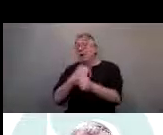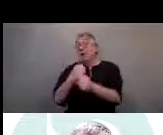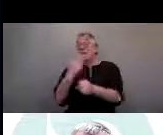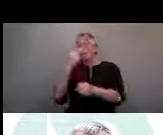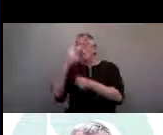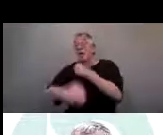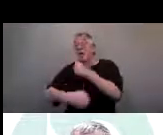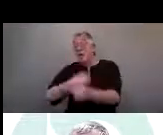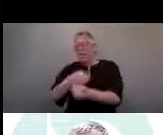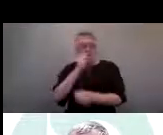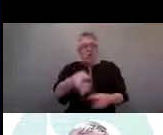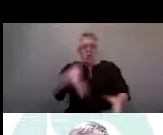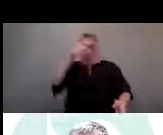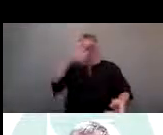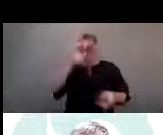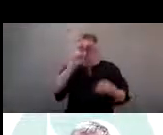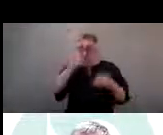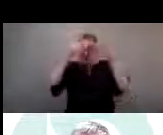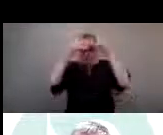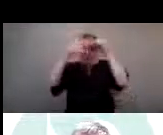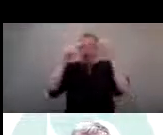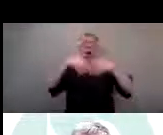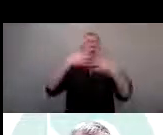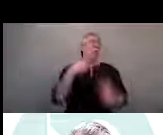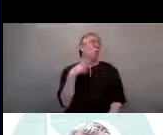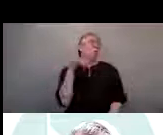. But will still continue on for